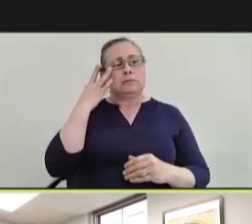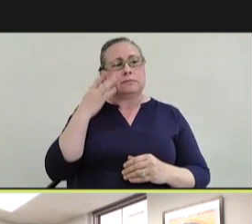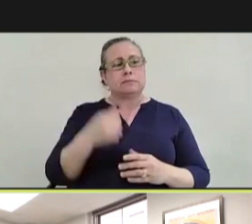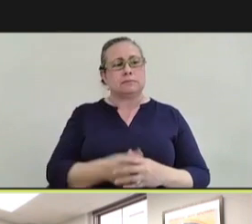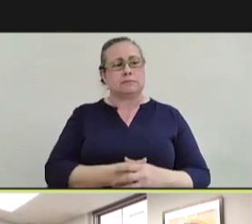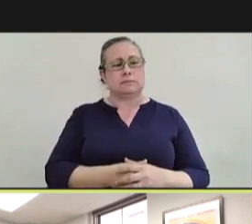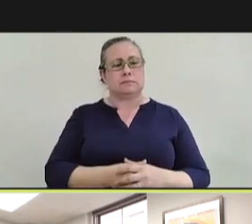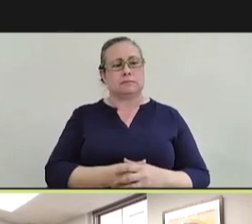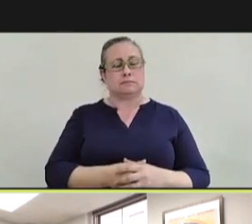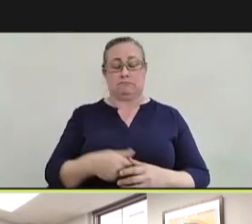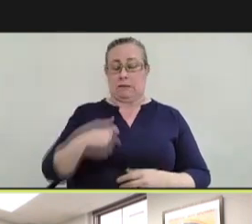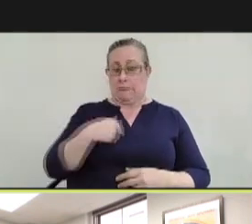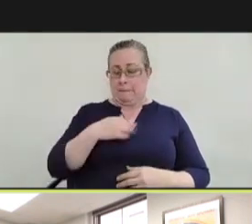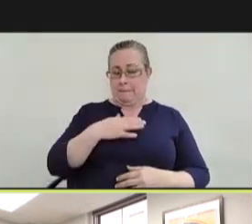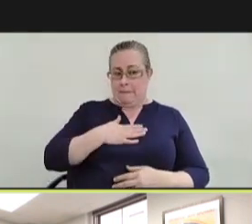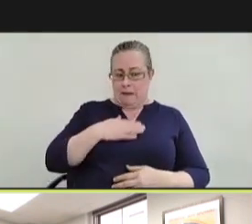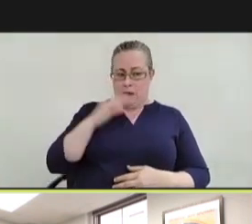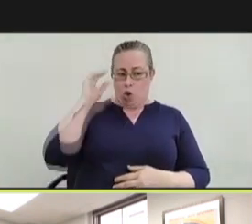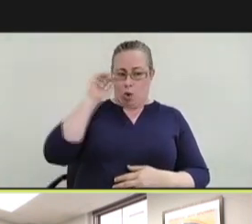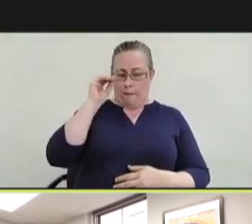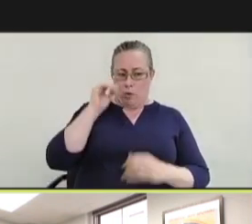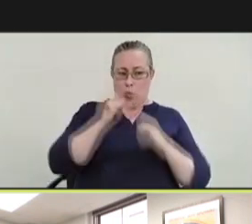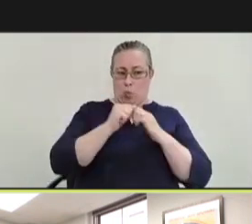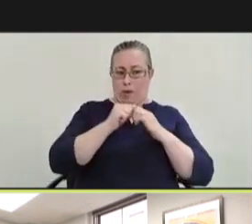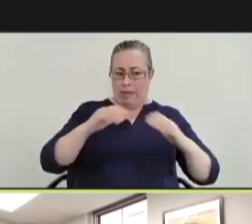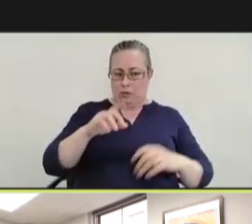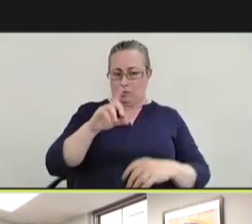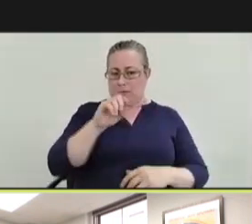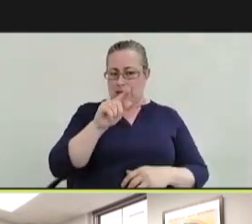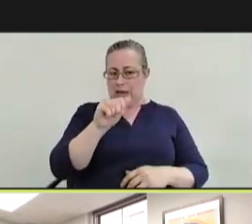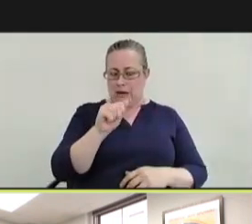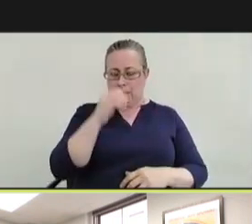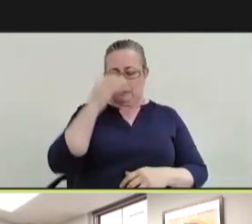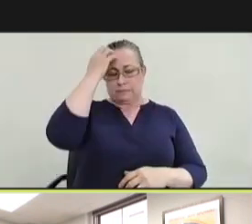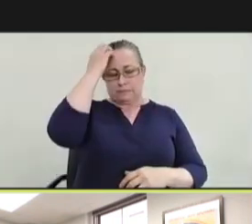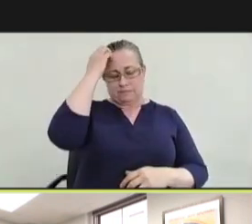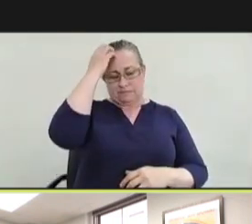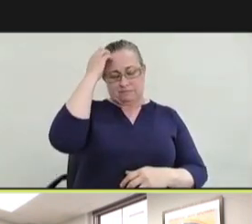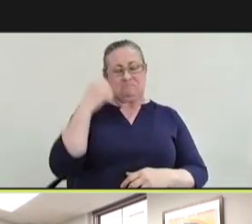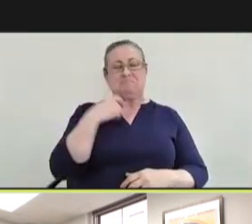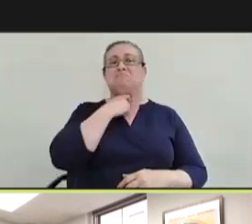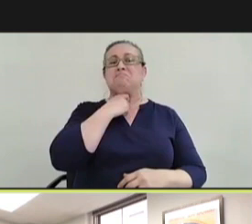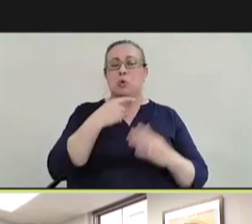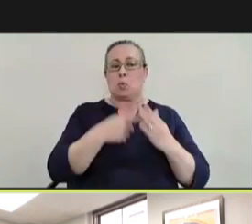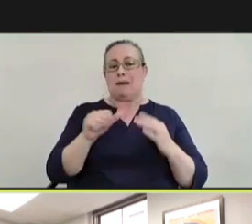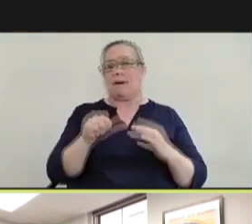this is my opinion without data, so I'll be curious what the my co-panelists say. You know,